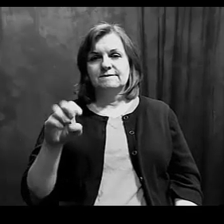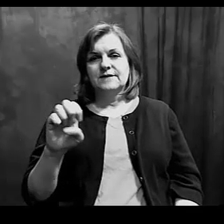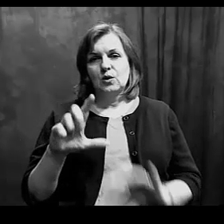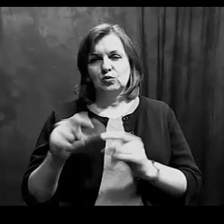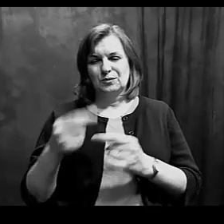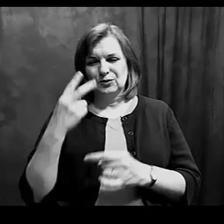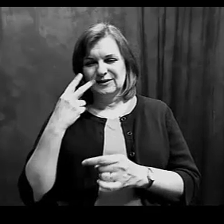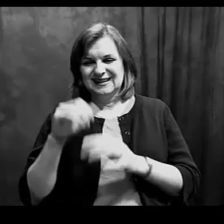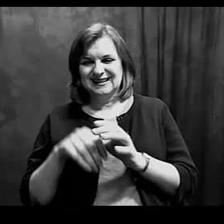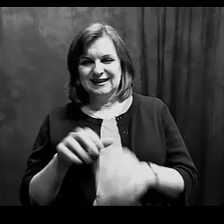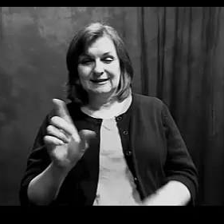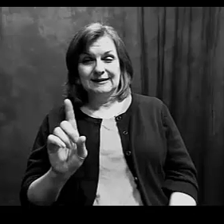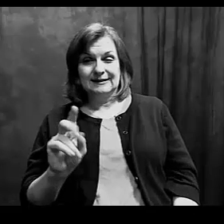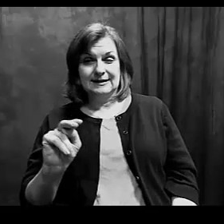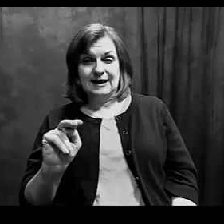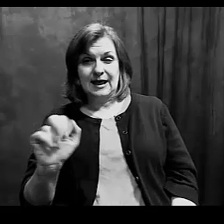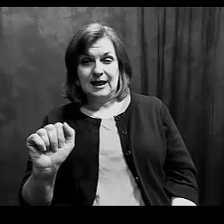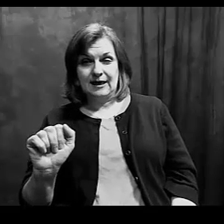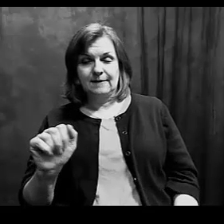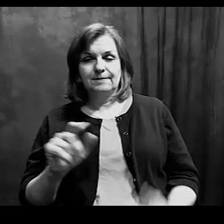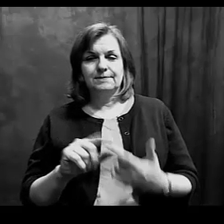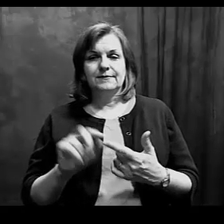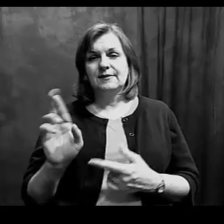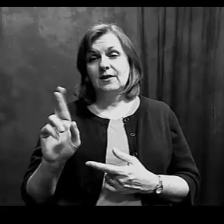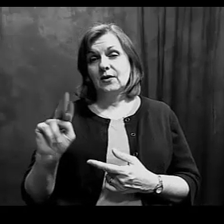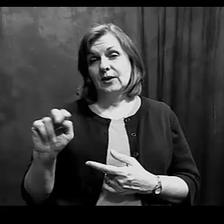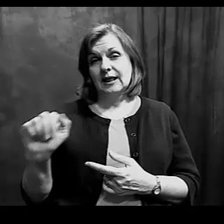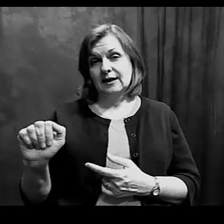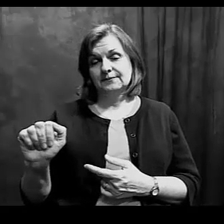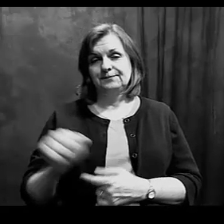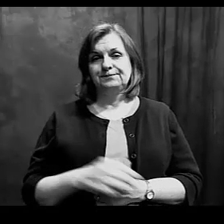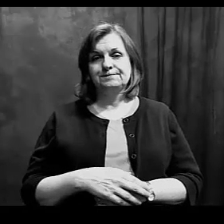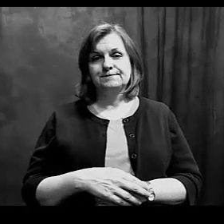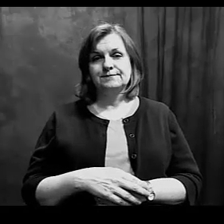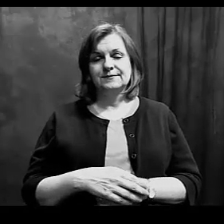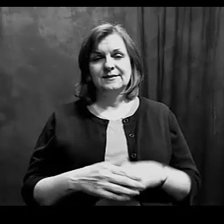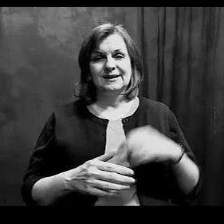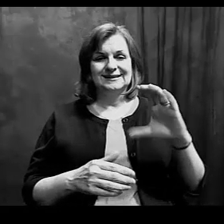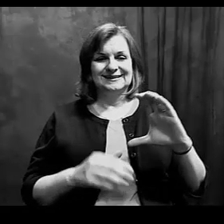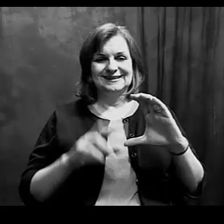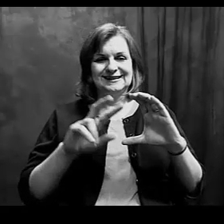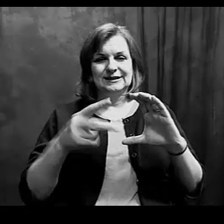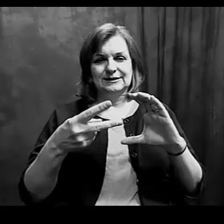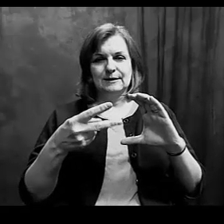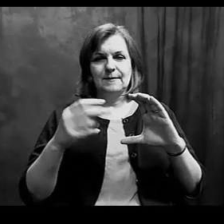phosphate groups will see these alot in DNA RNA